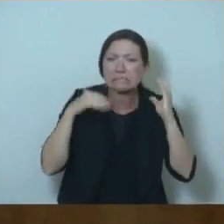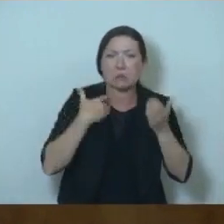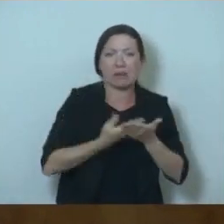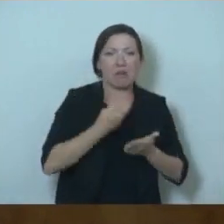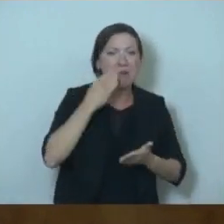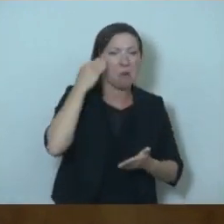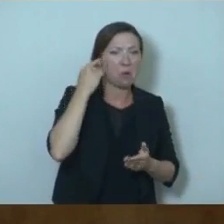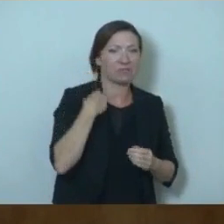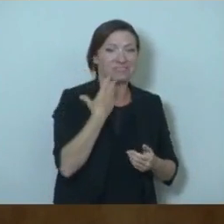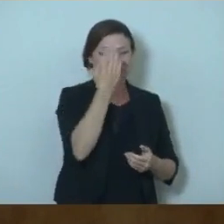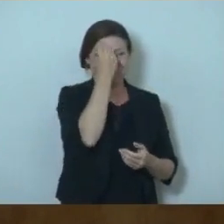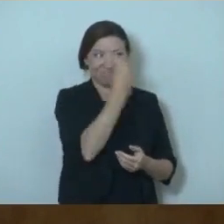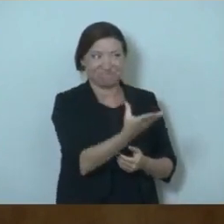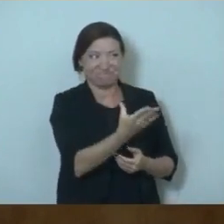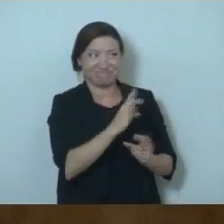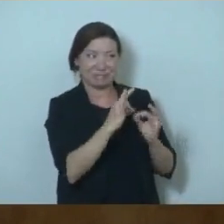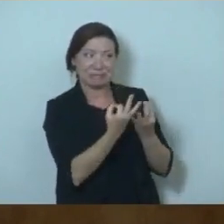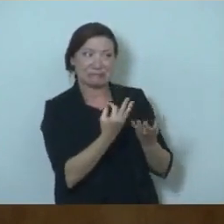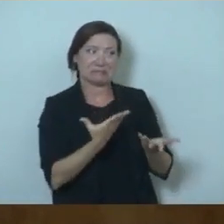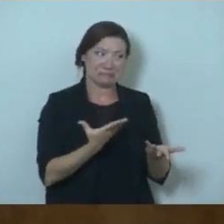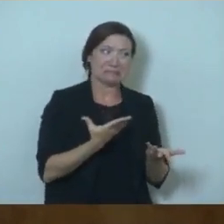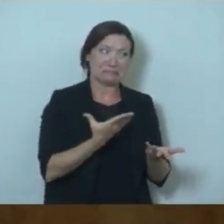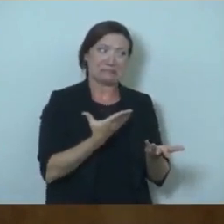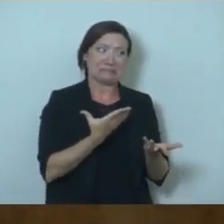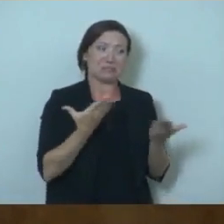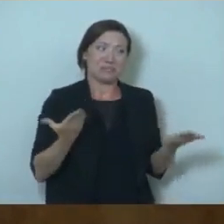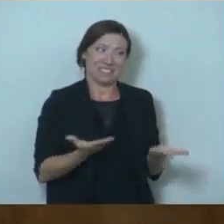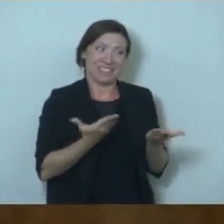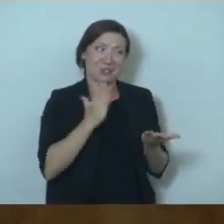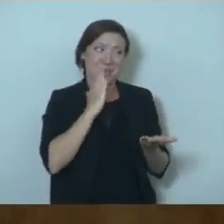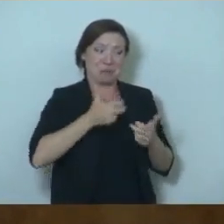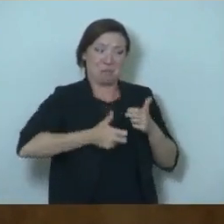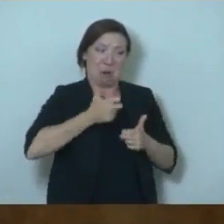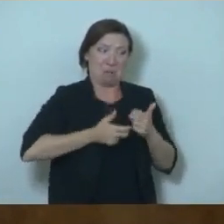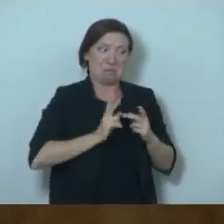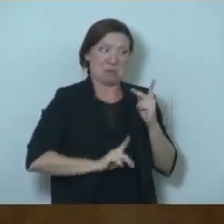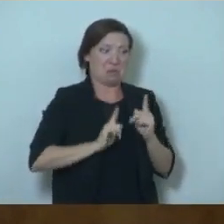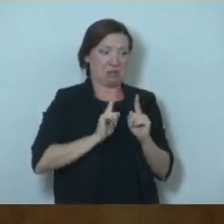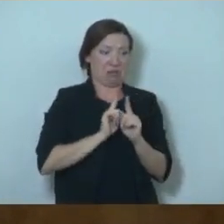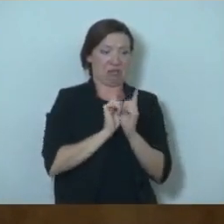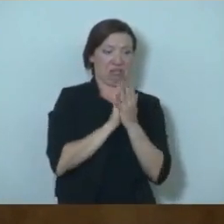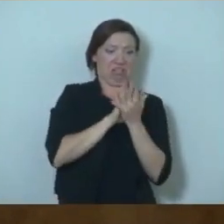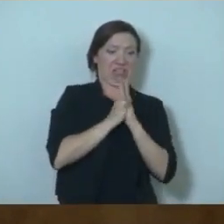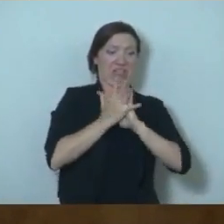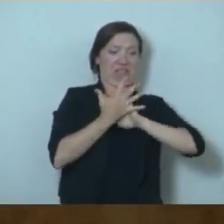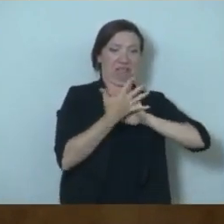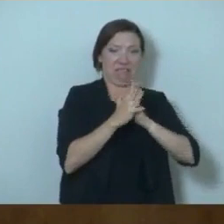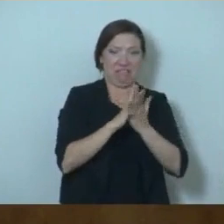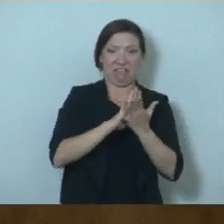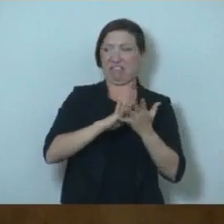I CAME RIGHT HOME AND TOLD MY FAMILY WE HAVE A PROBLEM IN CENTRAL NEW MEXICO. PEOPLE ARE TOO CLOSE.